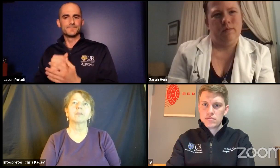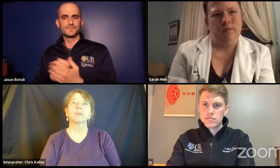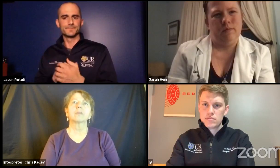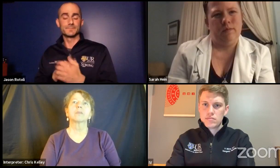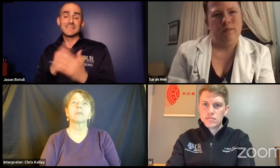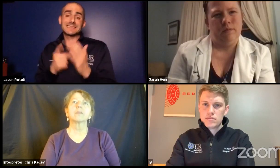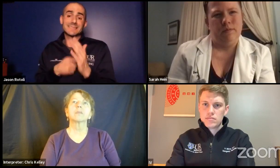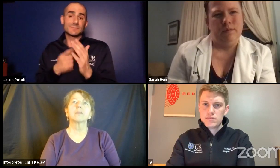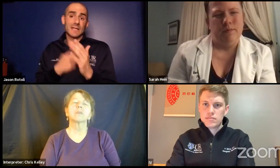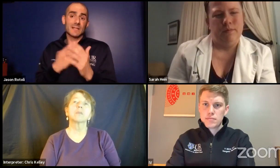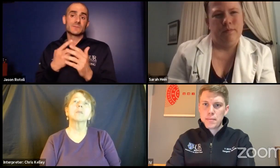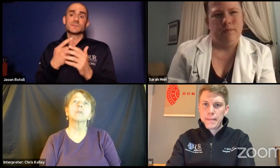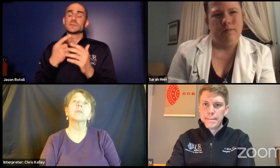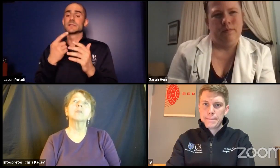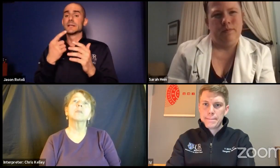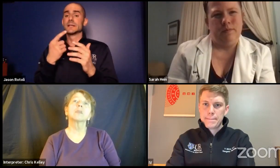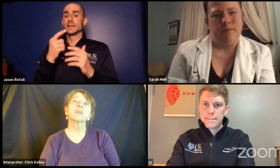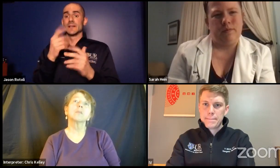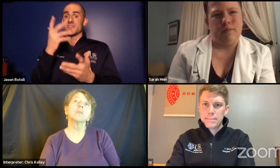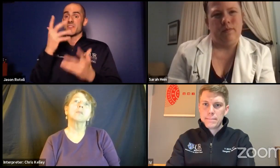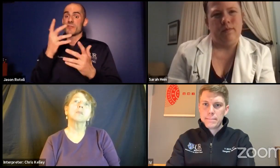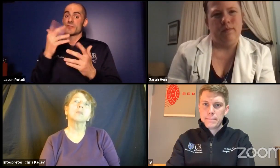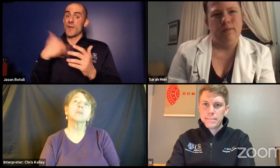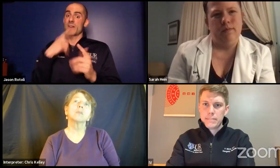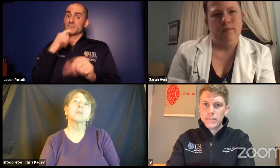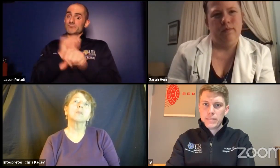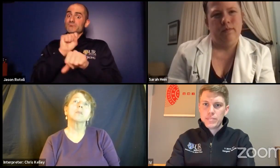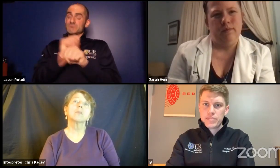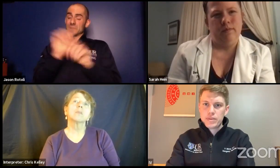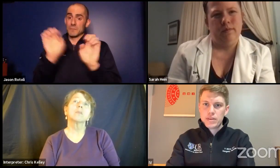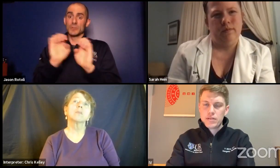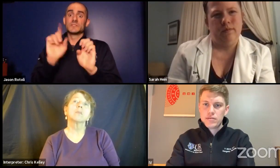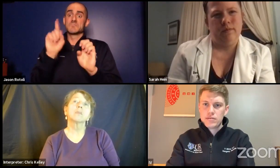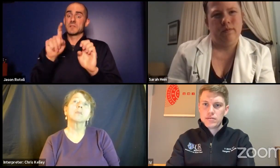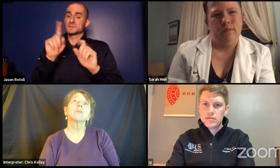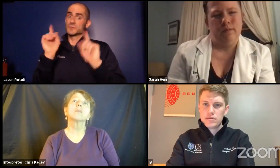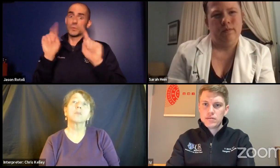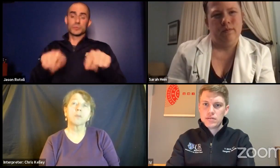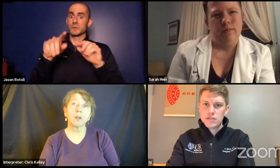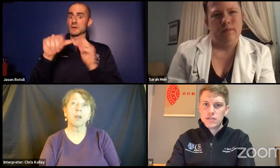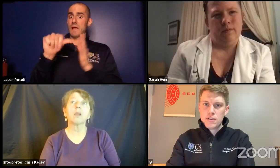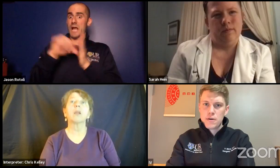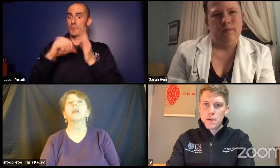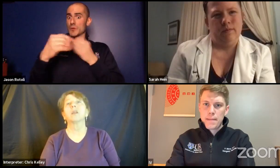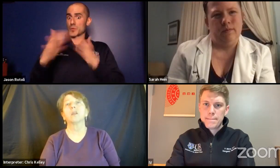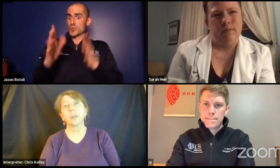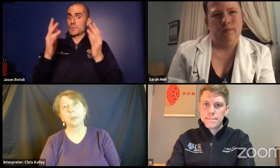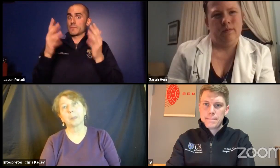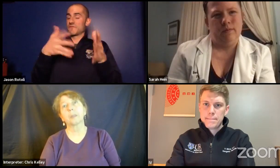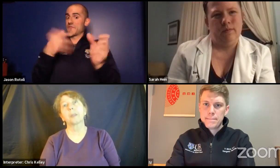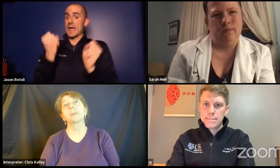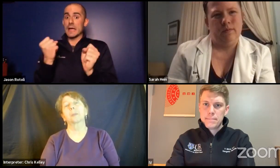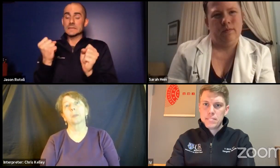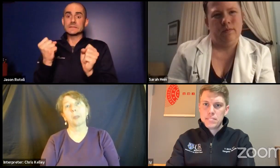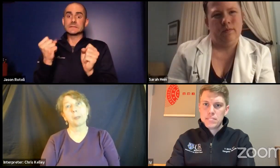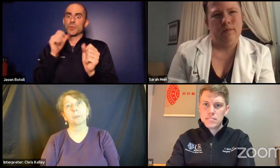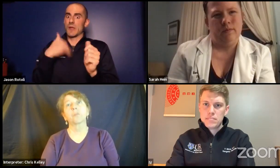your care. So, it won't be the folks from the emergency room, but the team will also transition you over to the